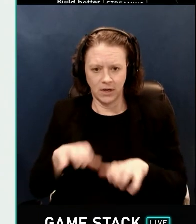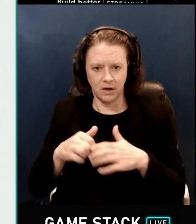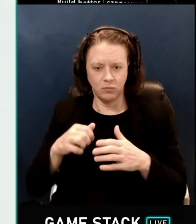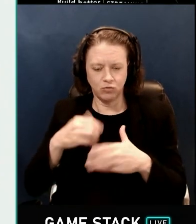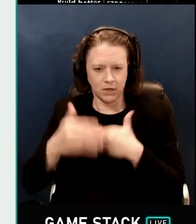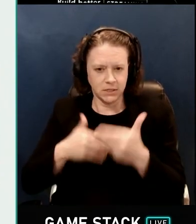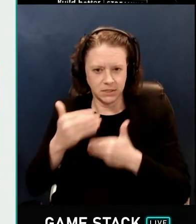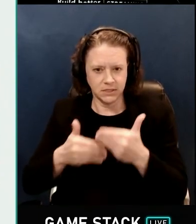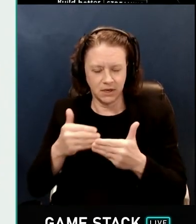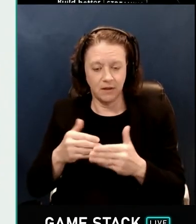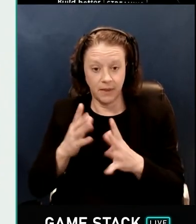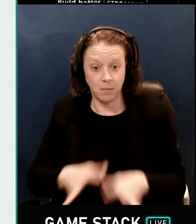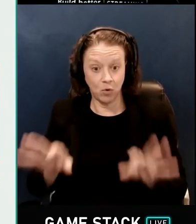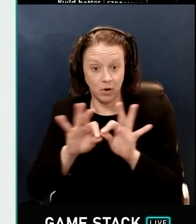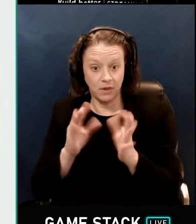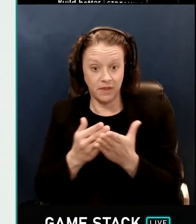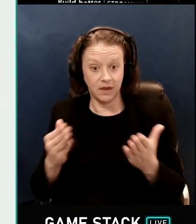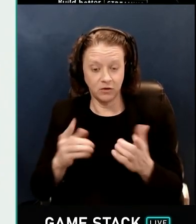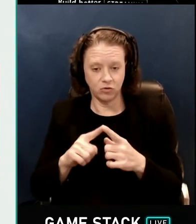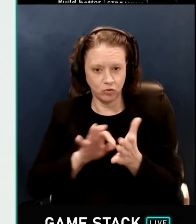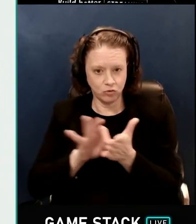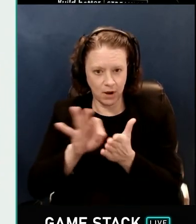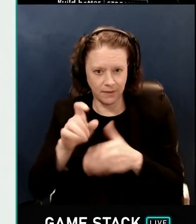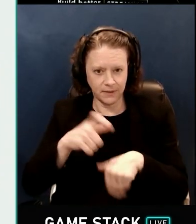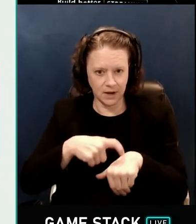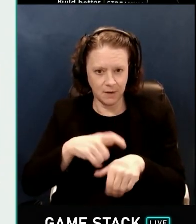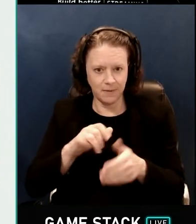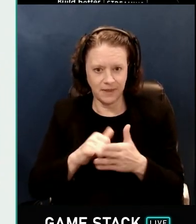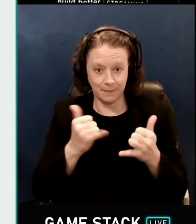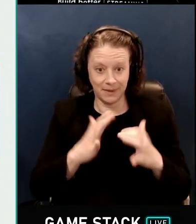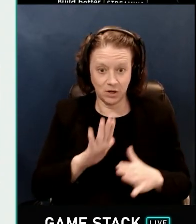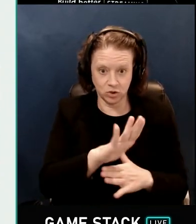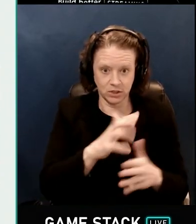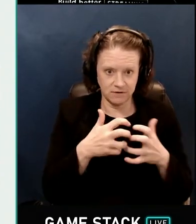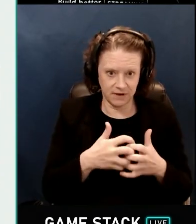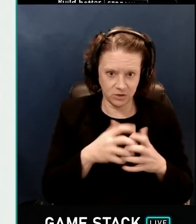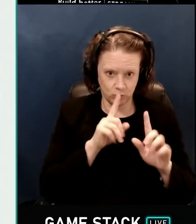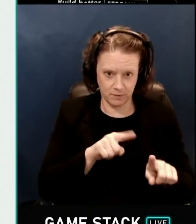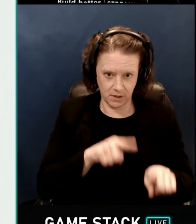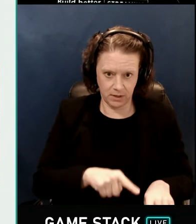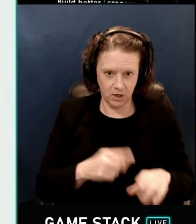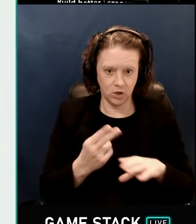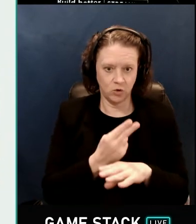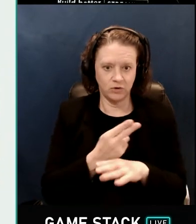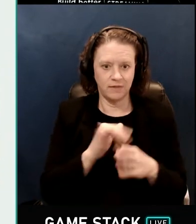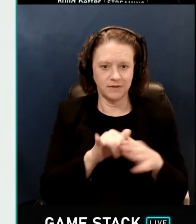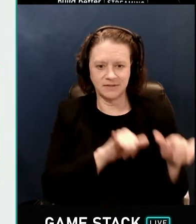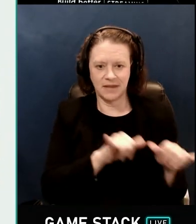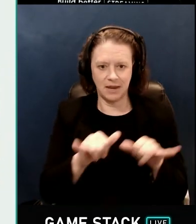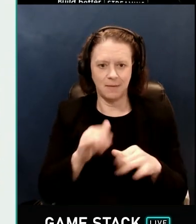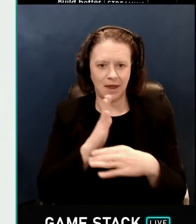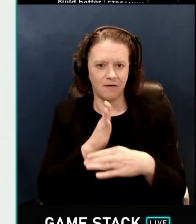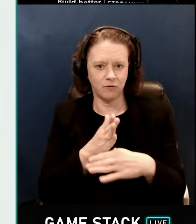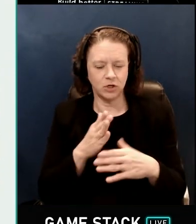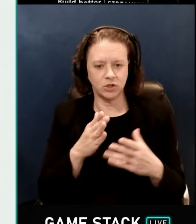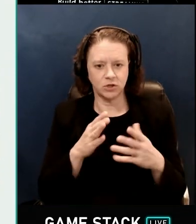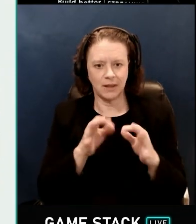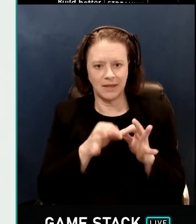the important thing is to track the time that the players device responded using those same average latency or frame display to APIs.